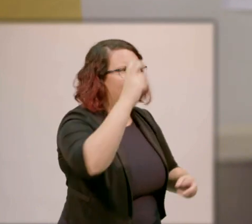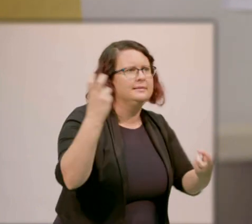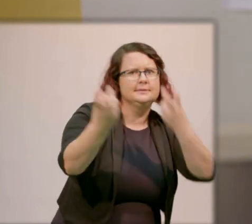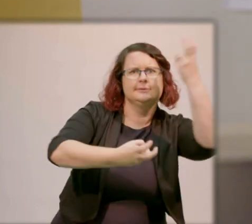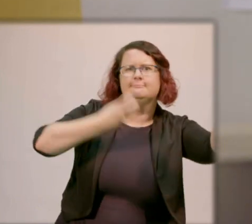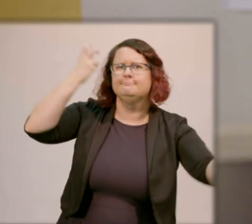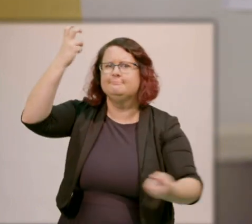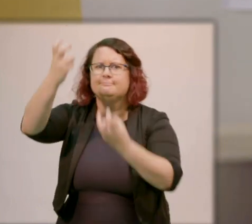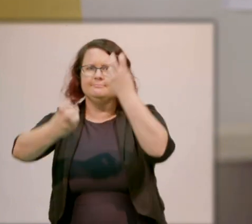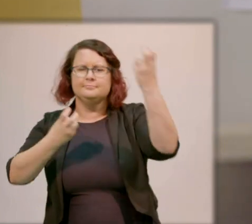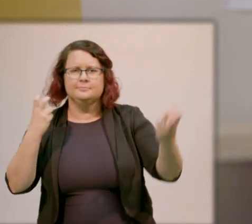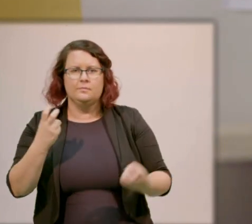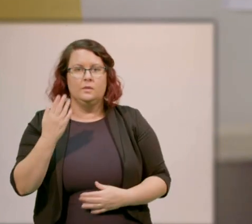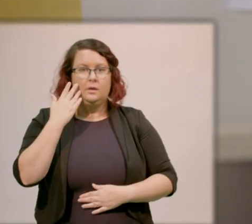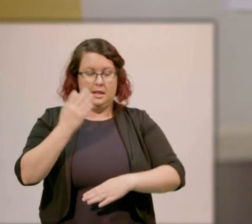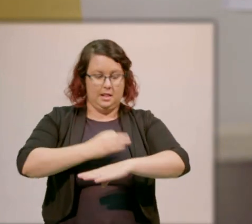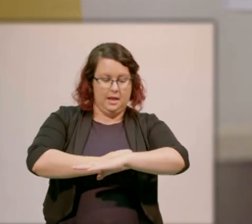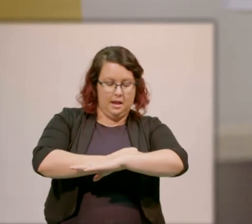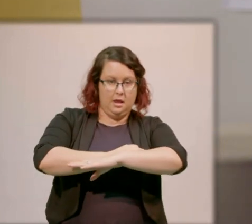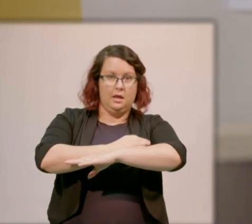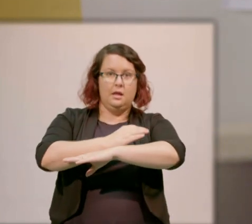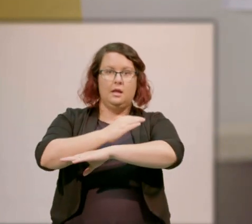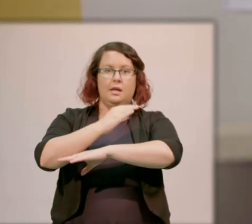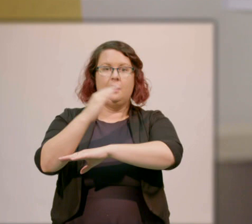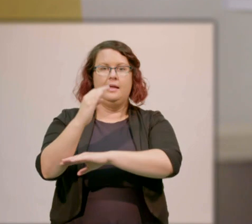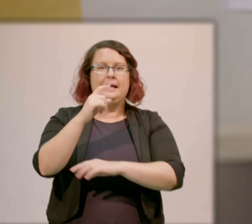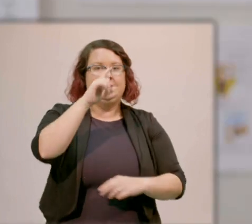In the pale light of dawn, the sisters were back to their cleaning,